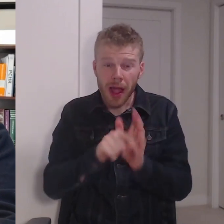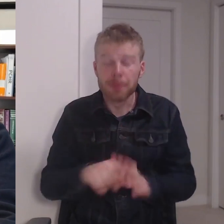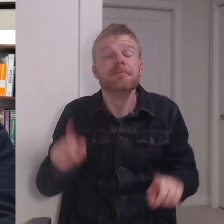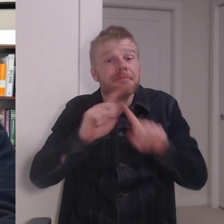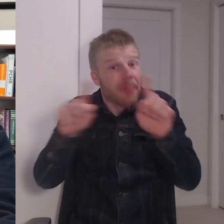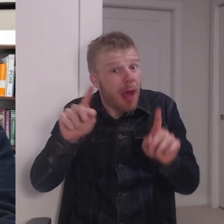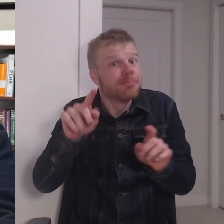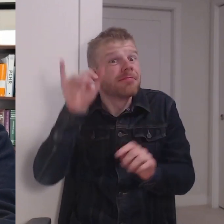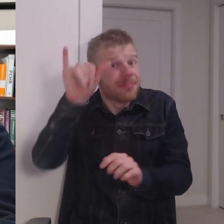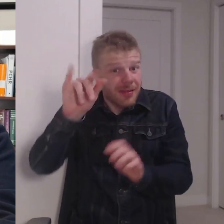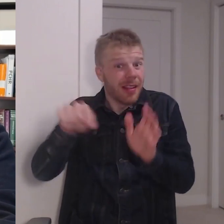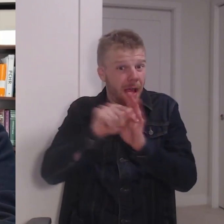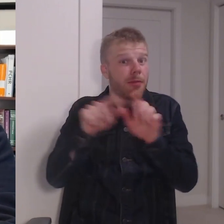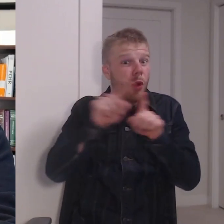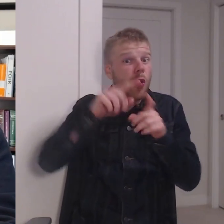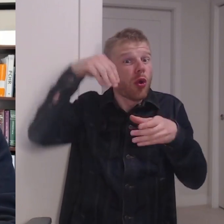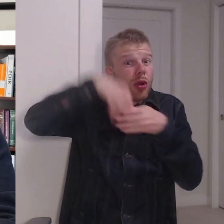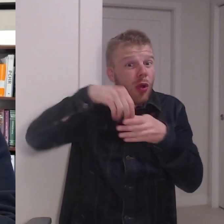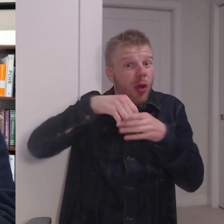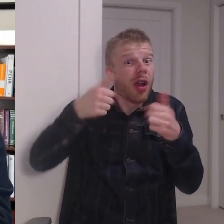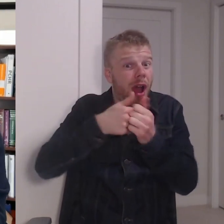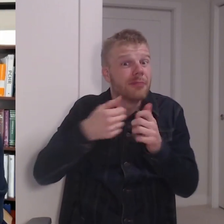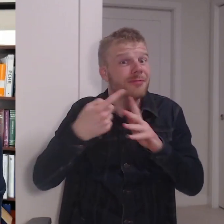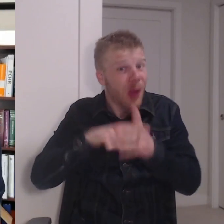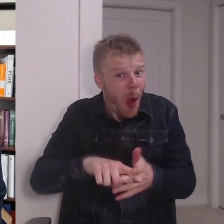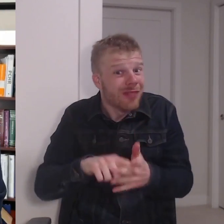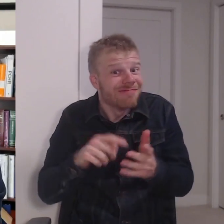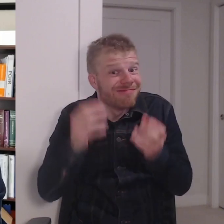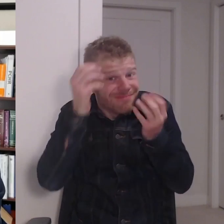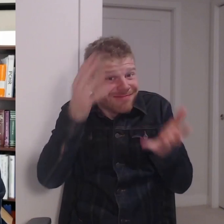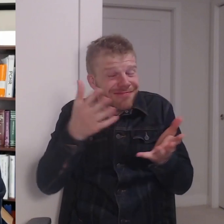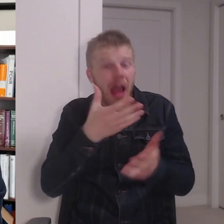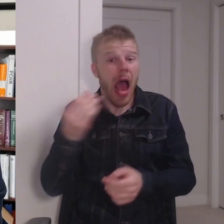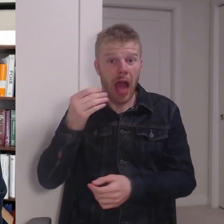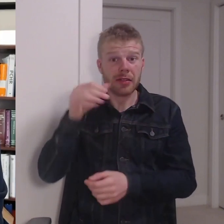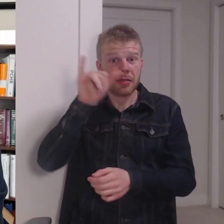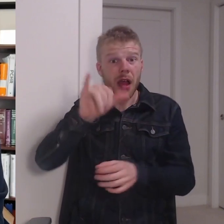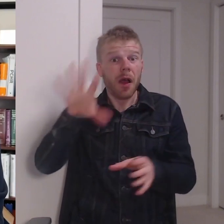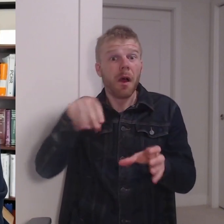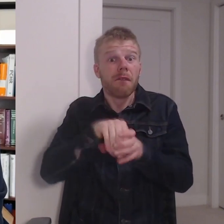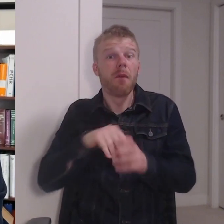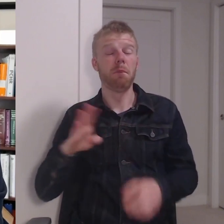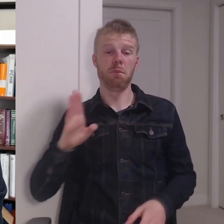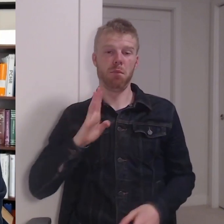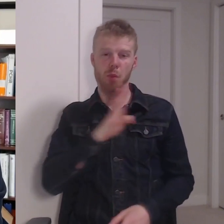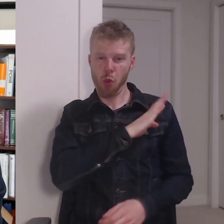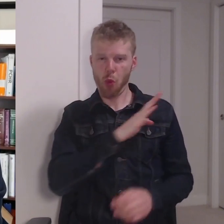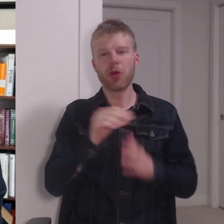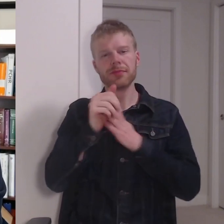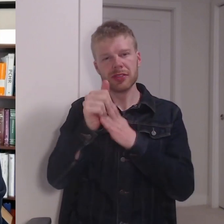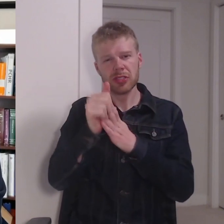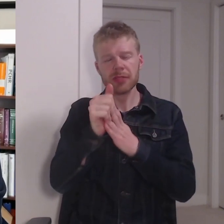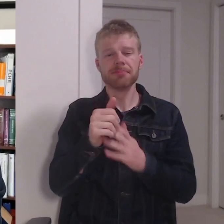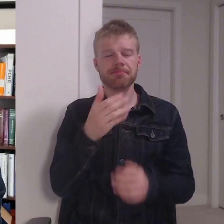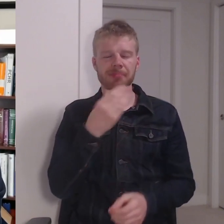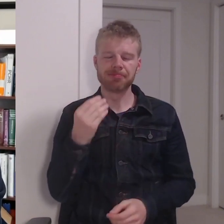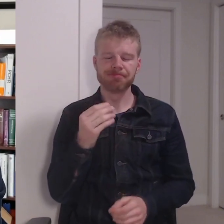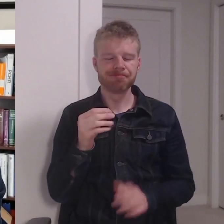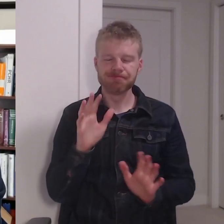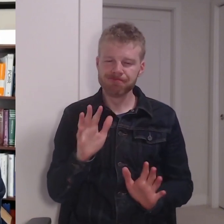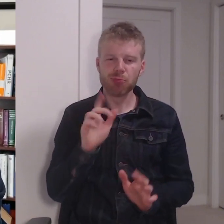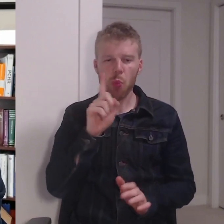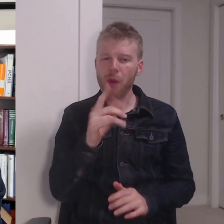challenges started and they involved the board leadership and a mistake that I